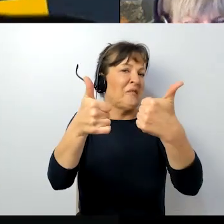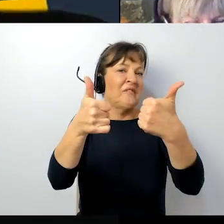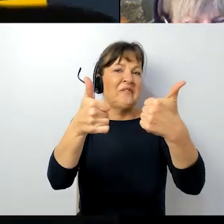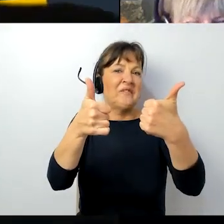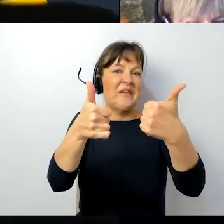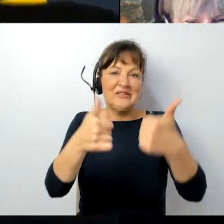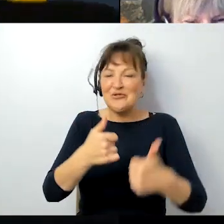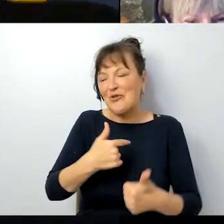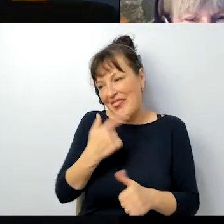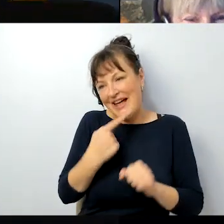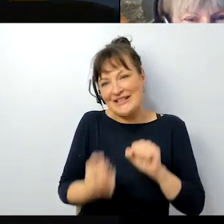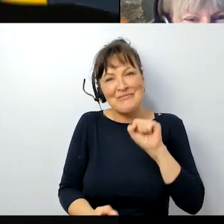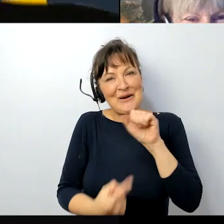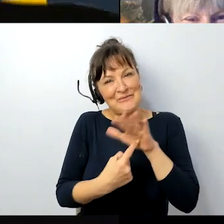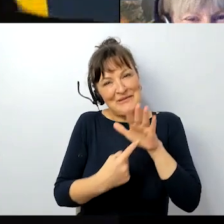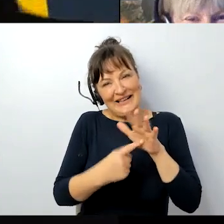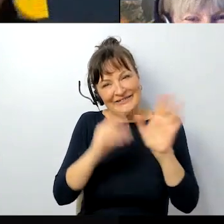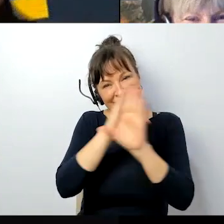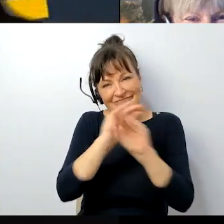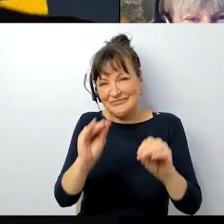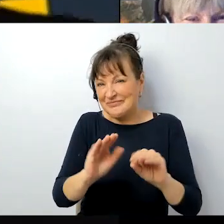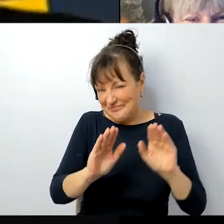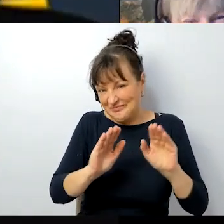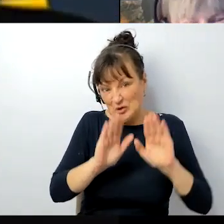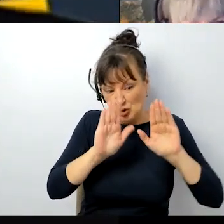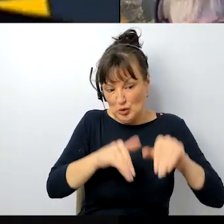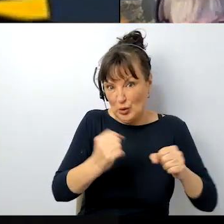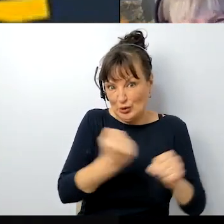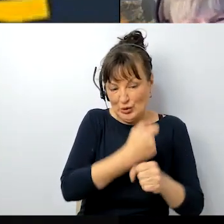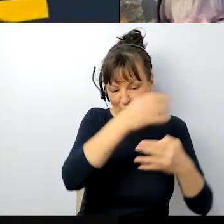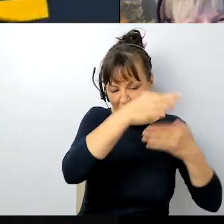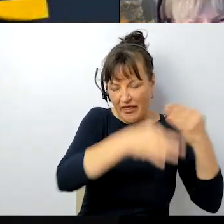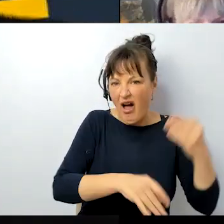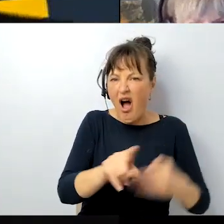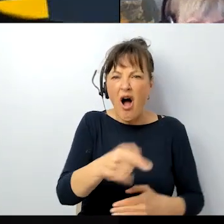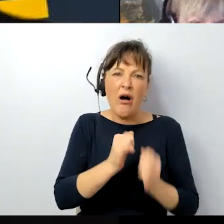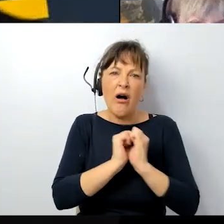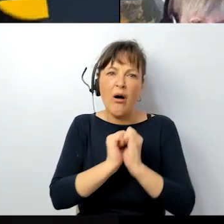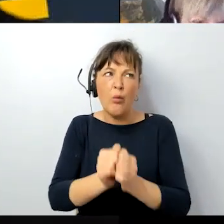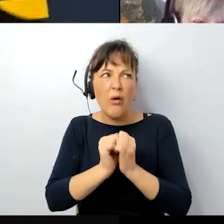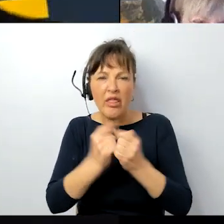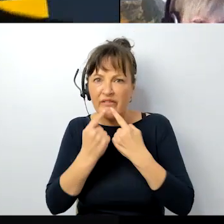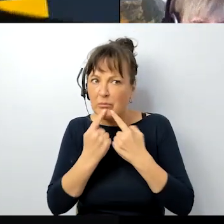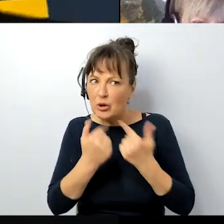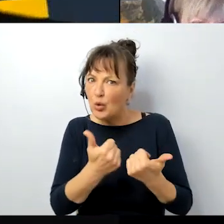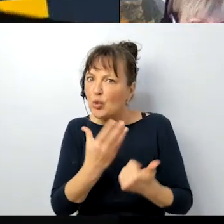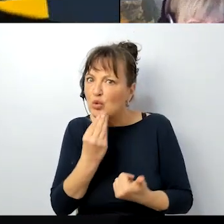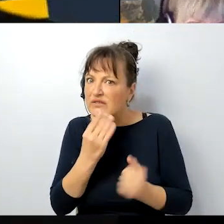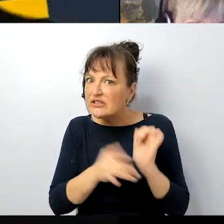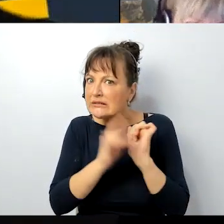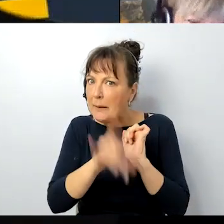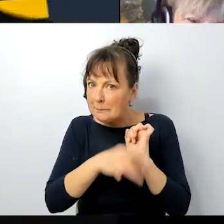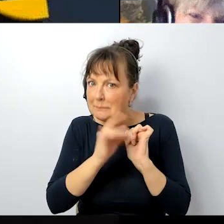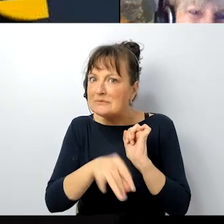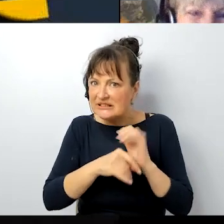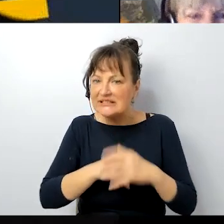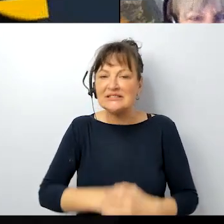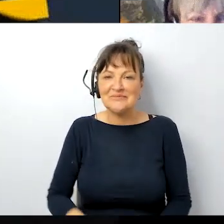of talking, so that's my main things to avoid. Nice segway Carrie. Lovely, that's an amazing